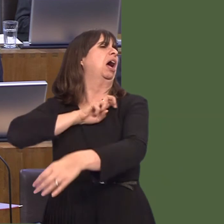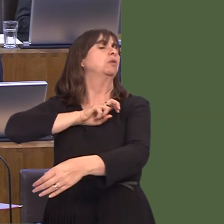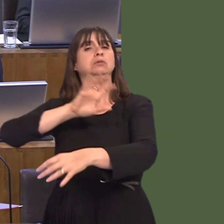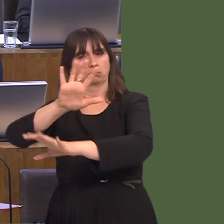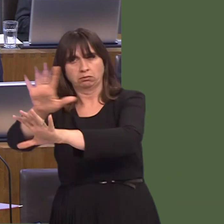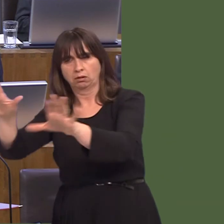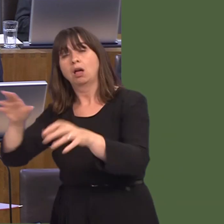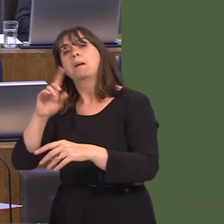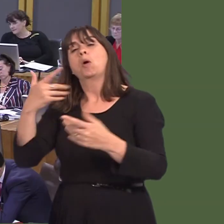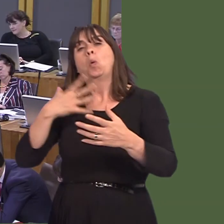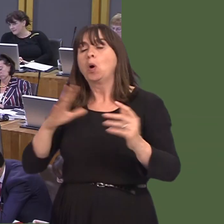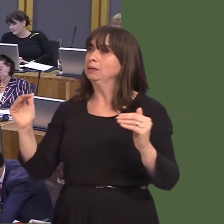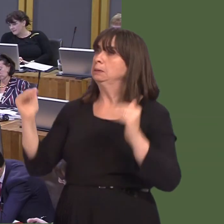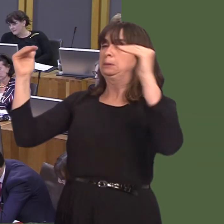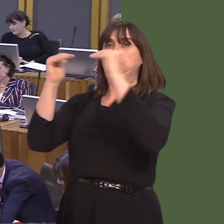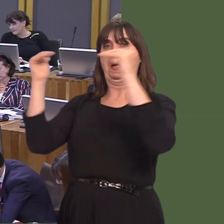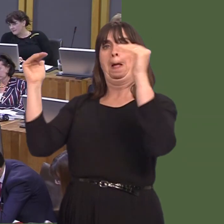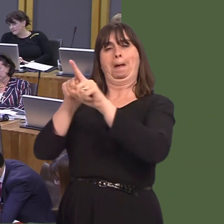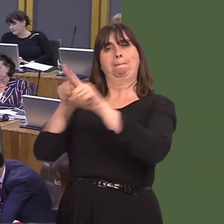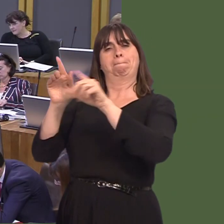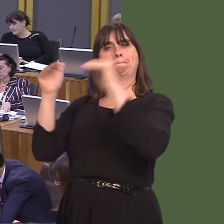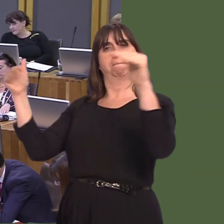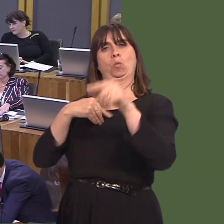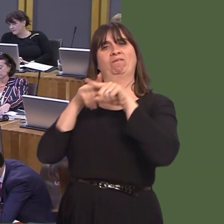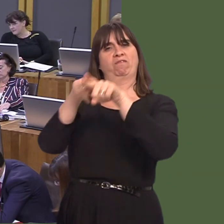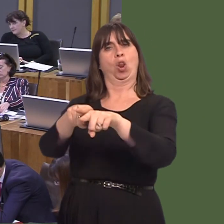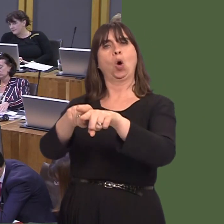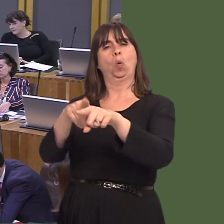scheme that's recognised as equivalent by everybody else in the world, but not to go